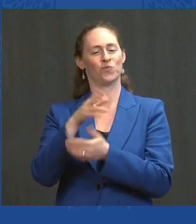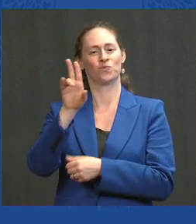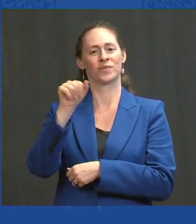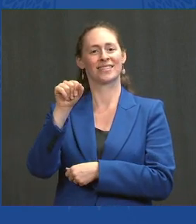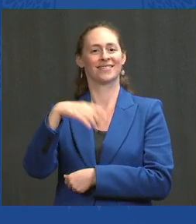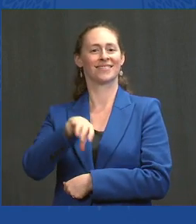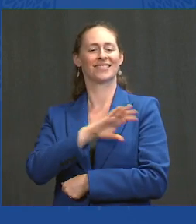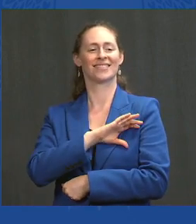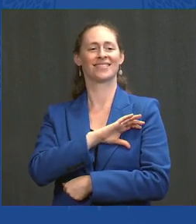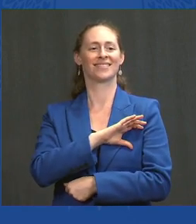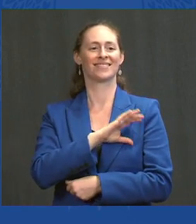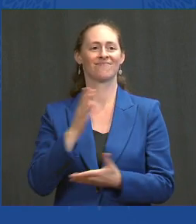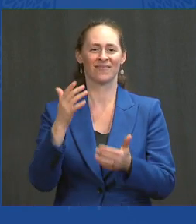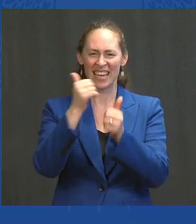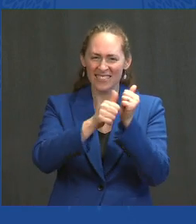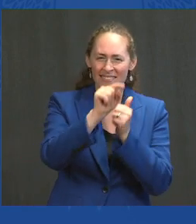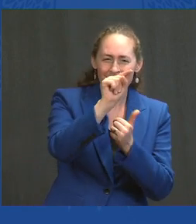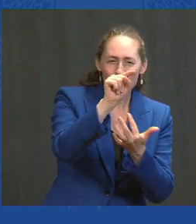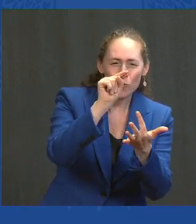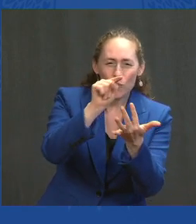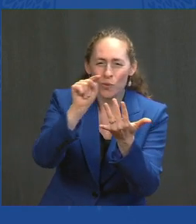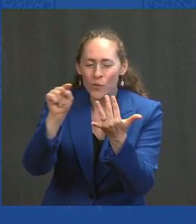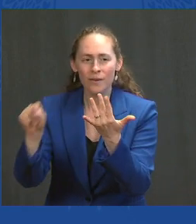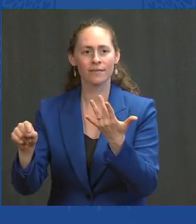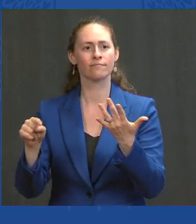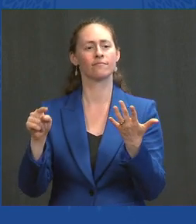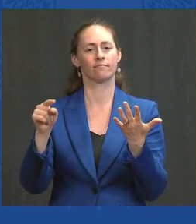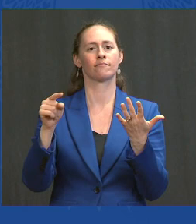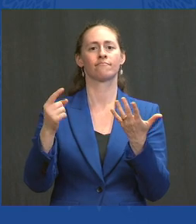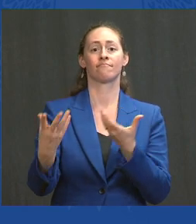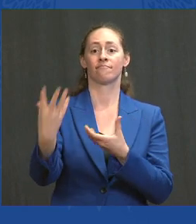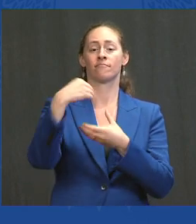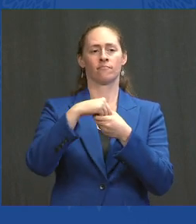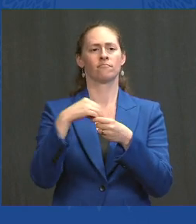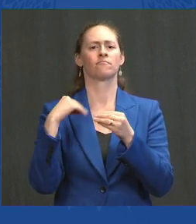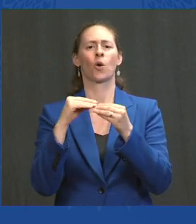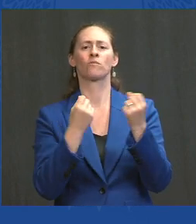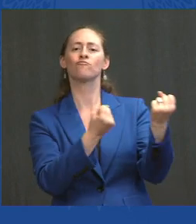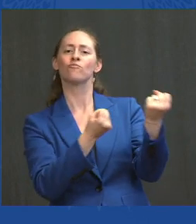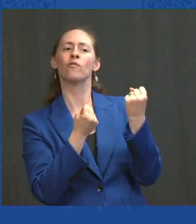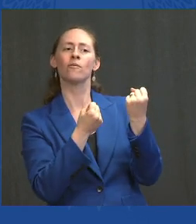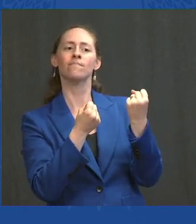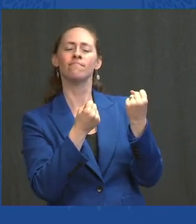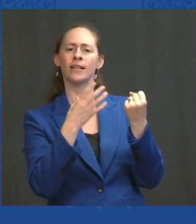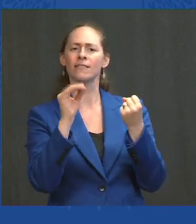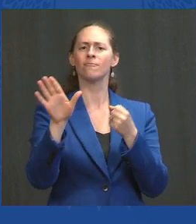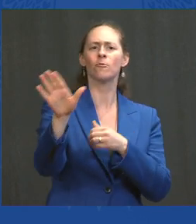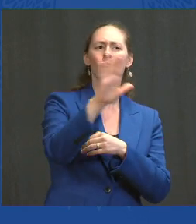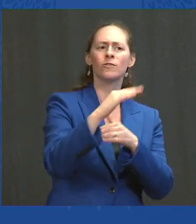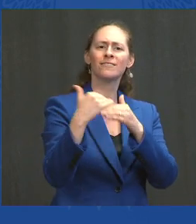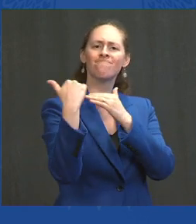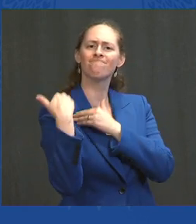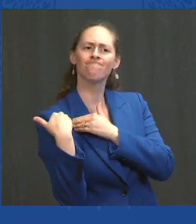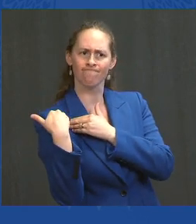each of you strengthened with the power and responsibilities that your American citizenship brings